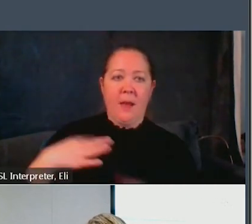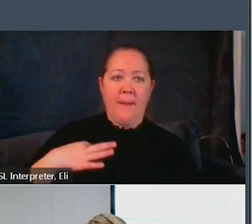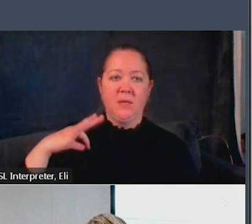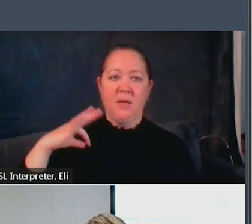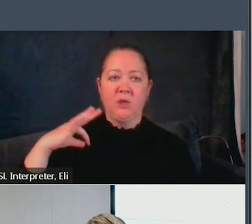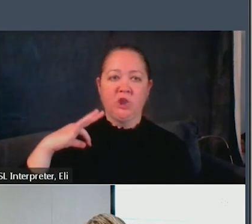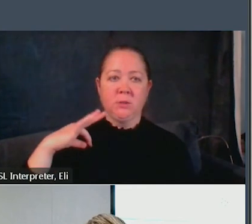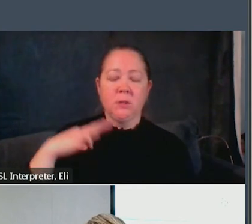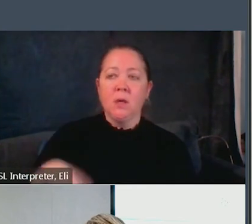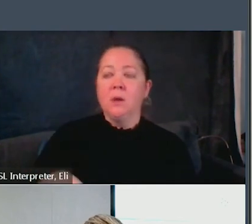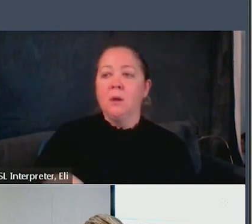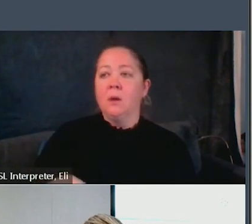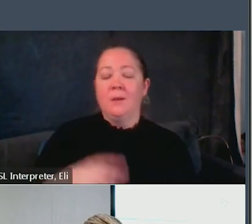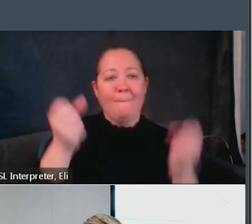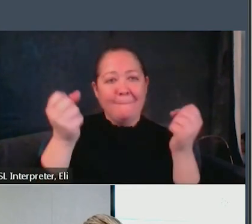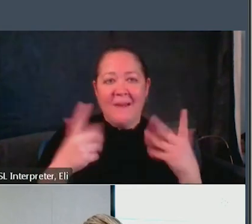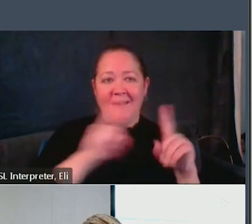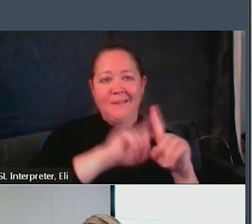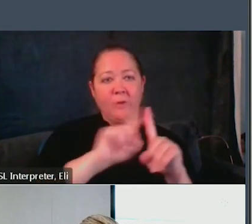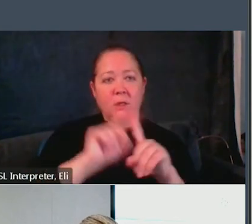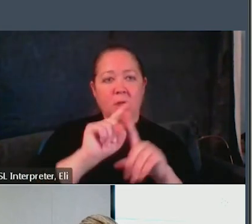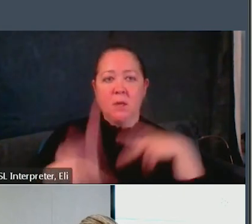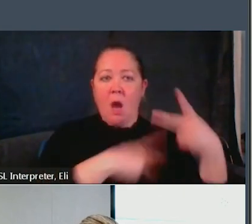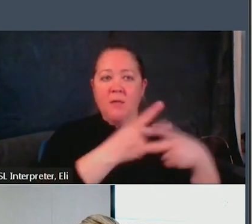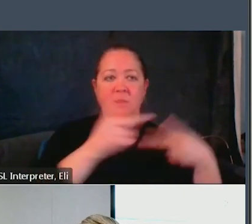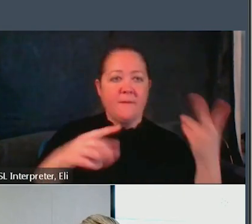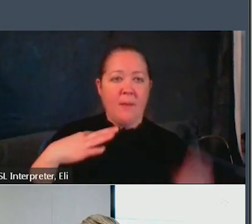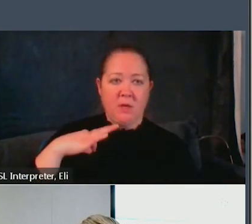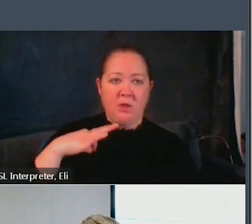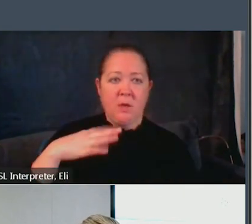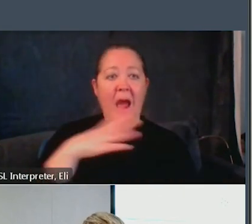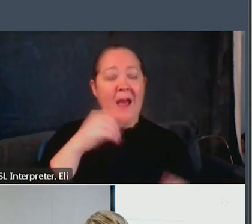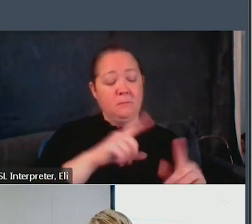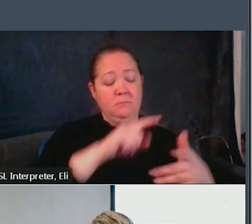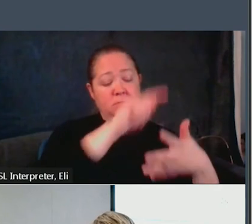There's so many different types of applications and they have different requirements, different notice requirements,